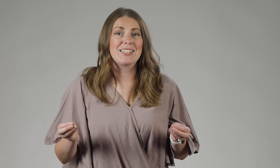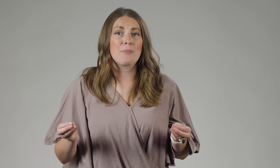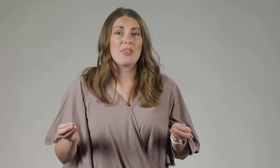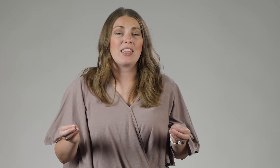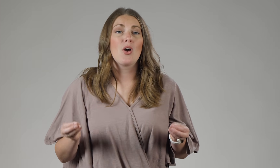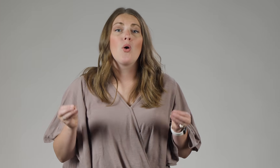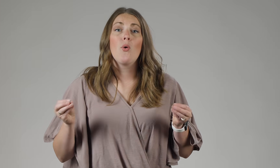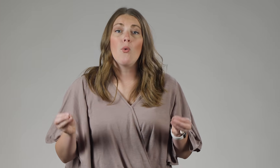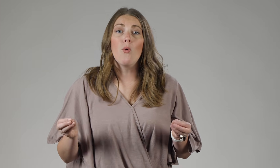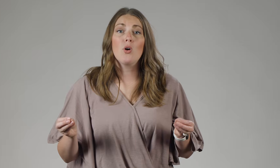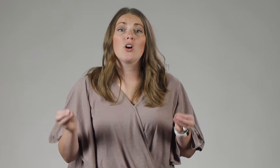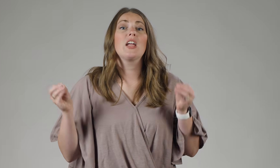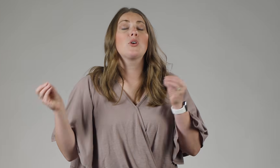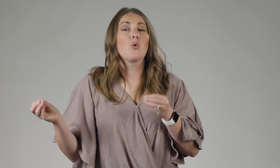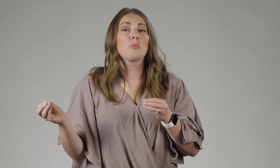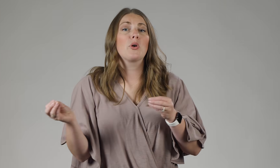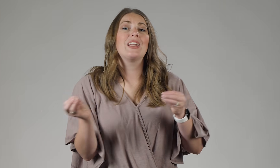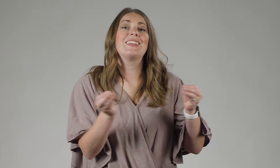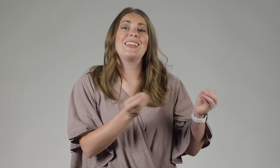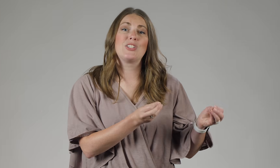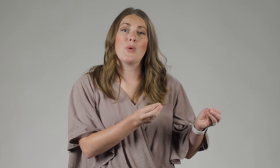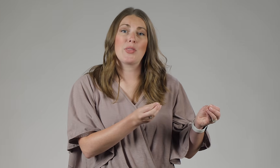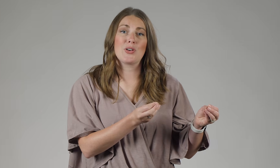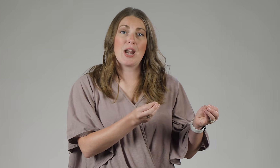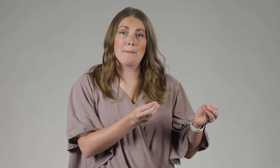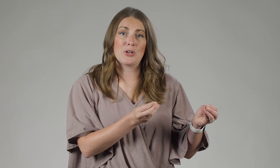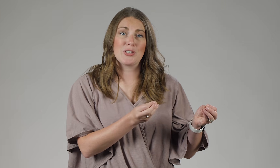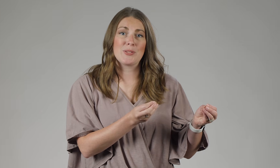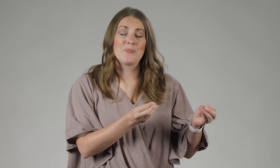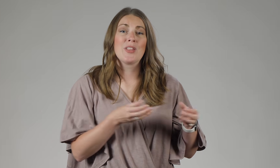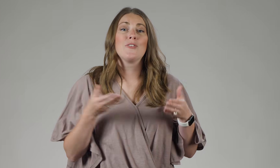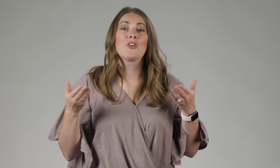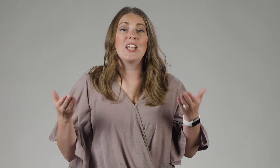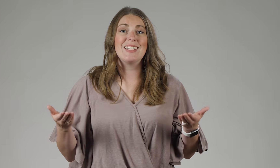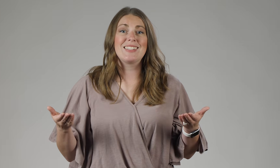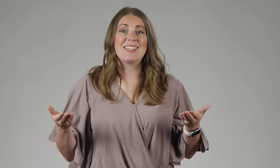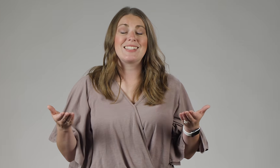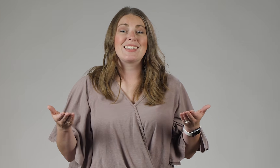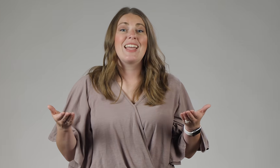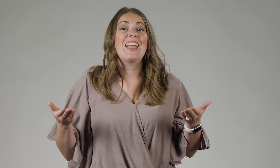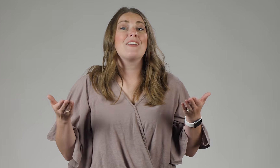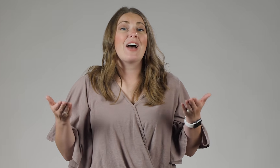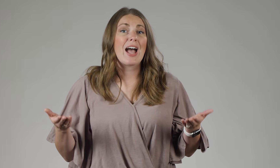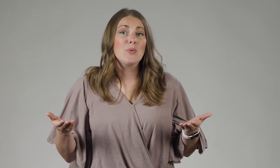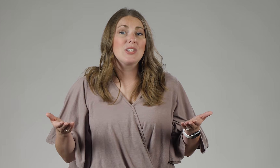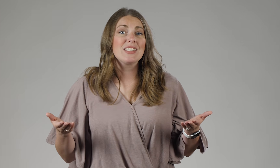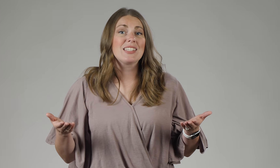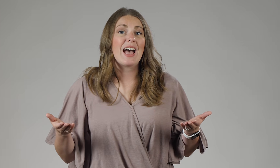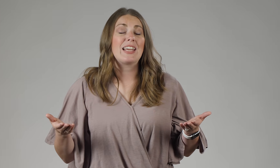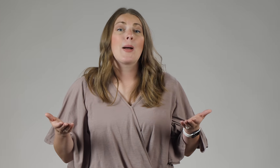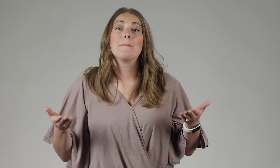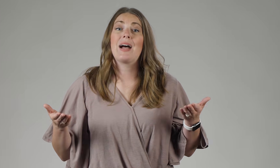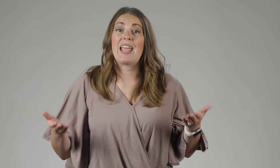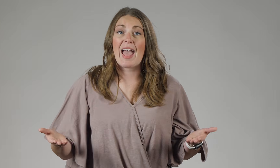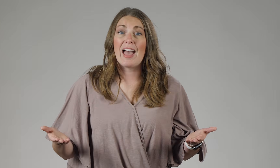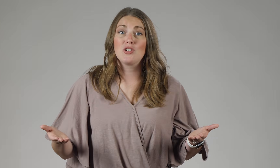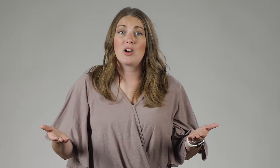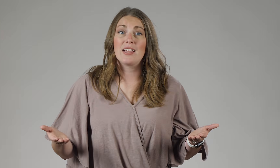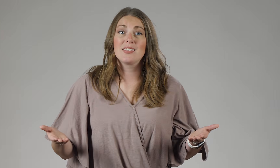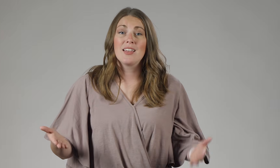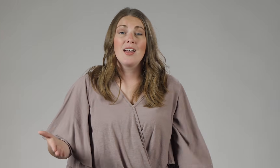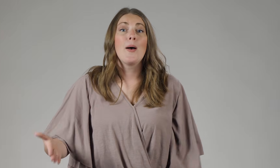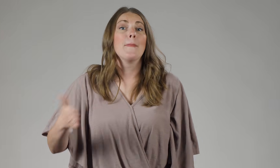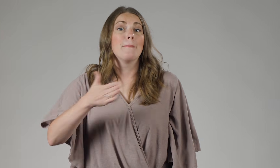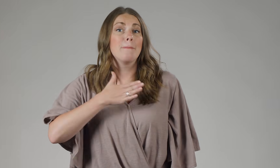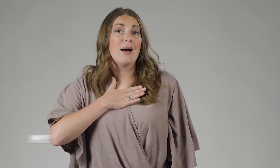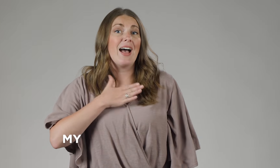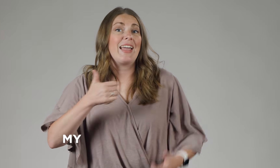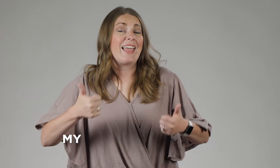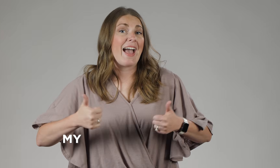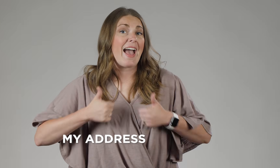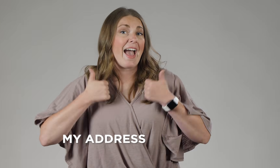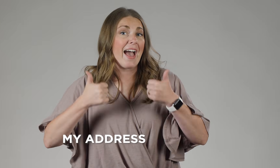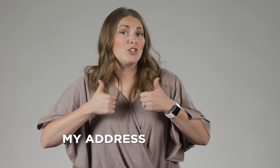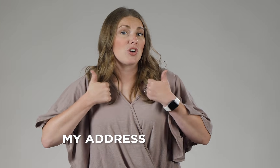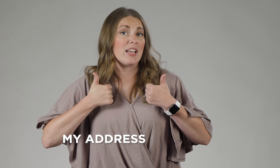something or incorporated into other numbers. For instance, if I was to sign my address, my address